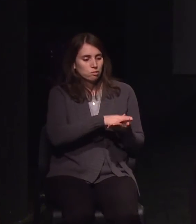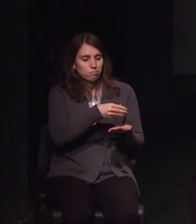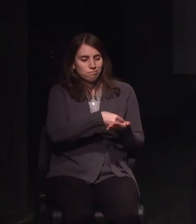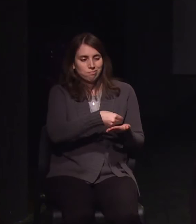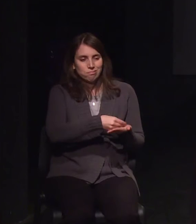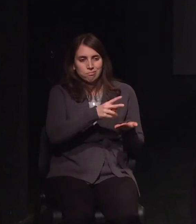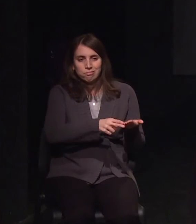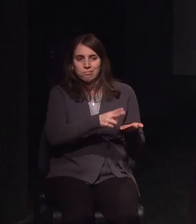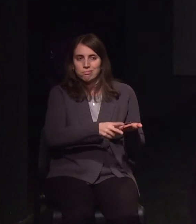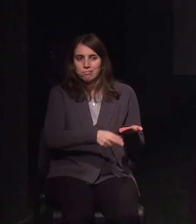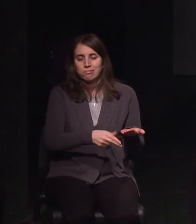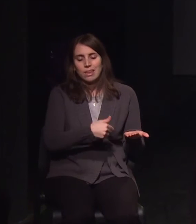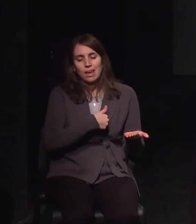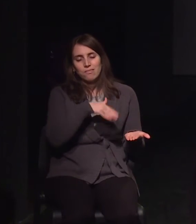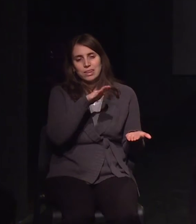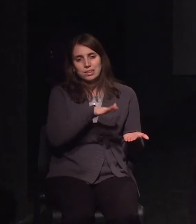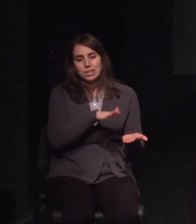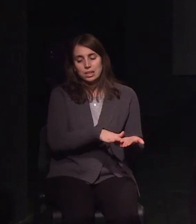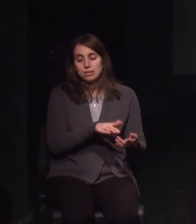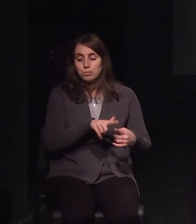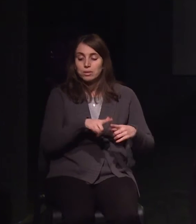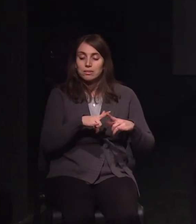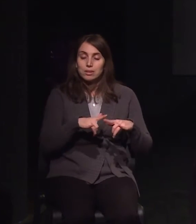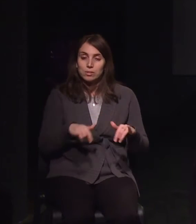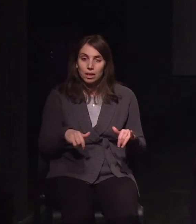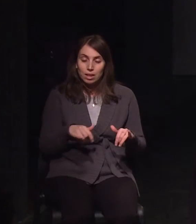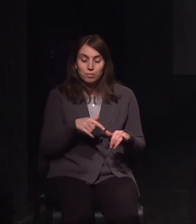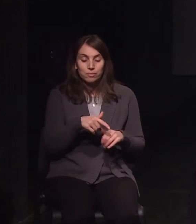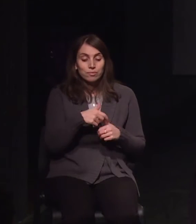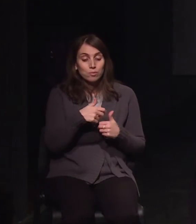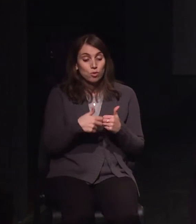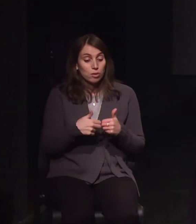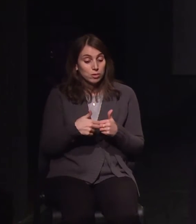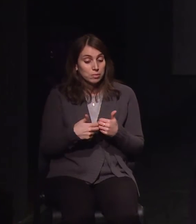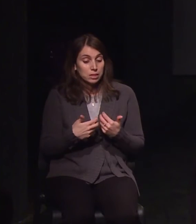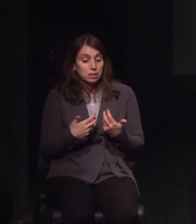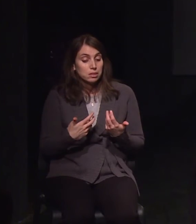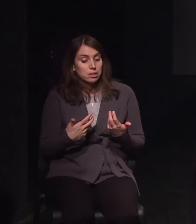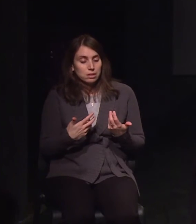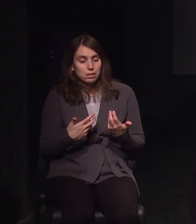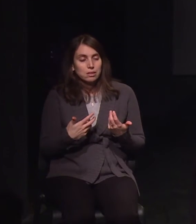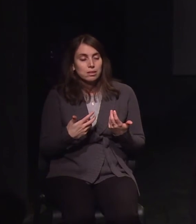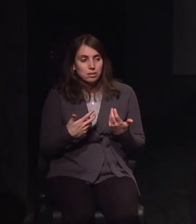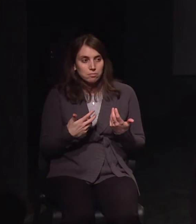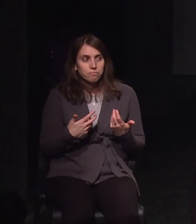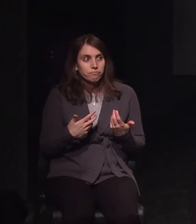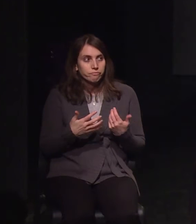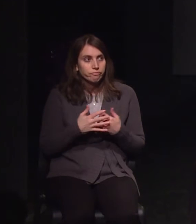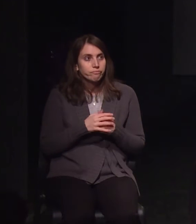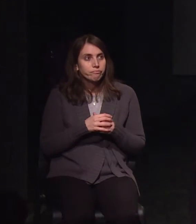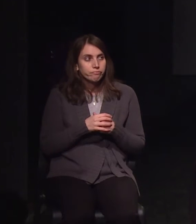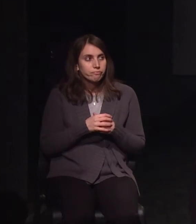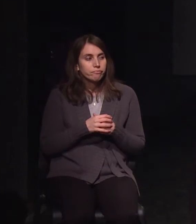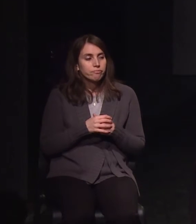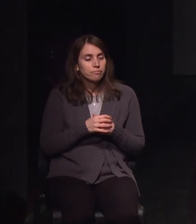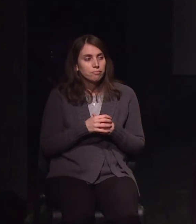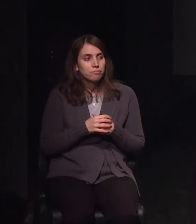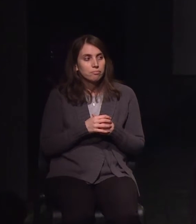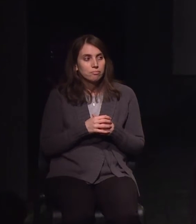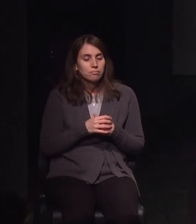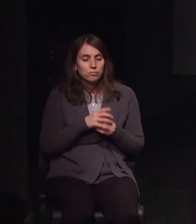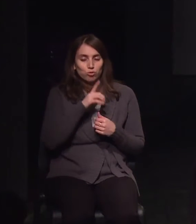But at the same time, these problems are strikingly and in an uncanny way very similar to some